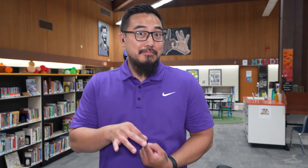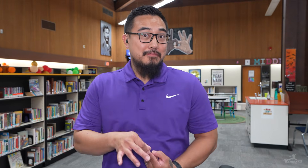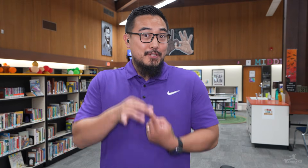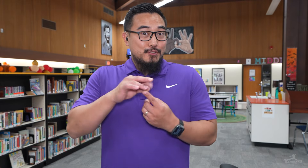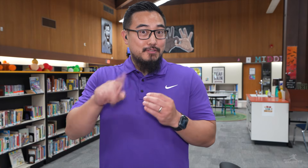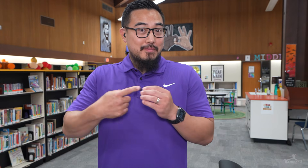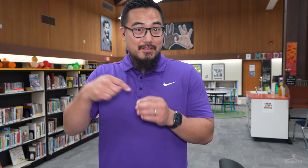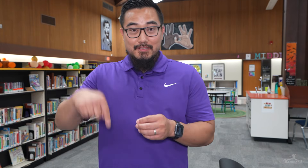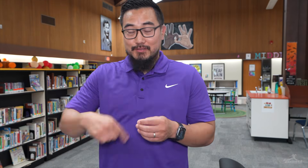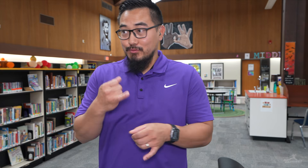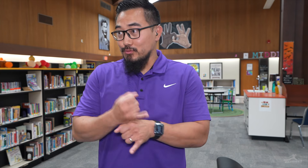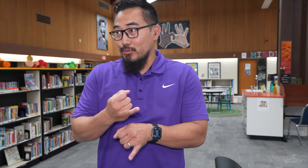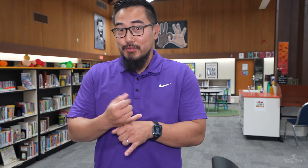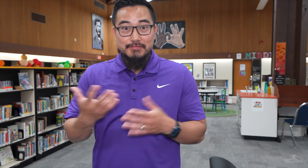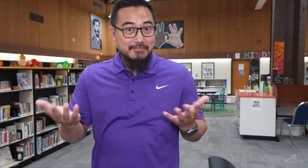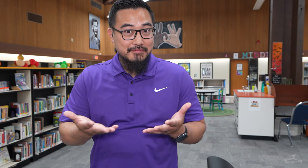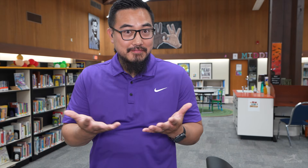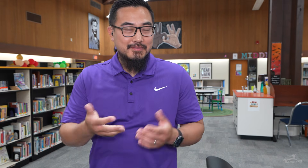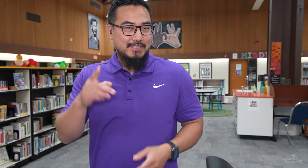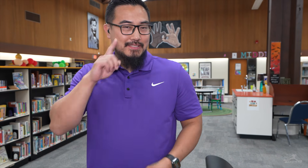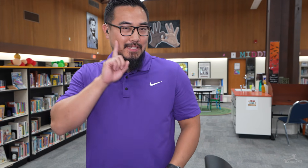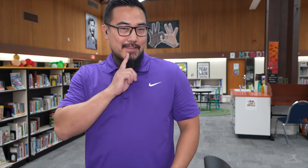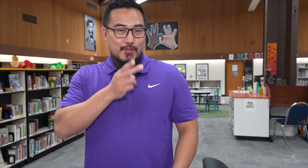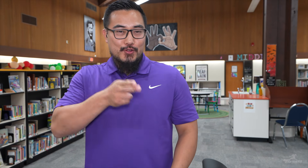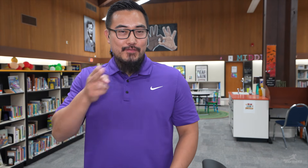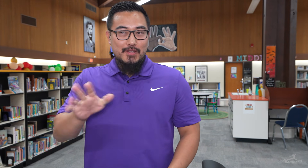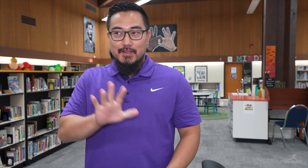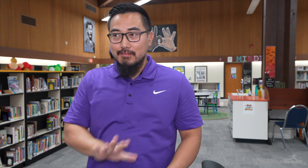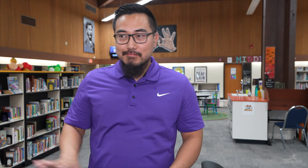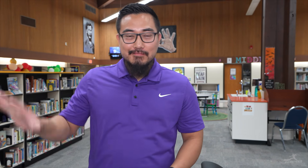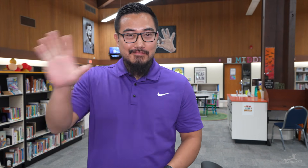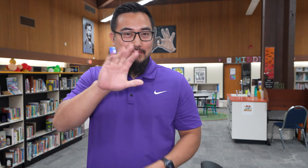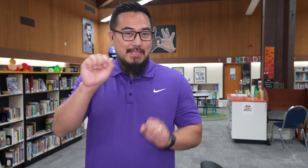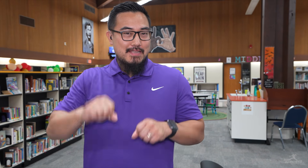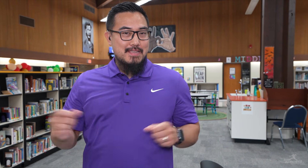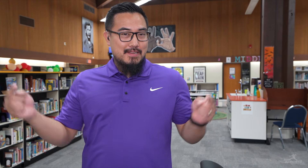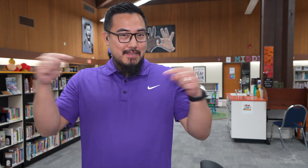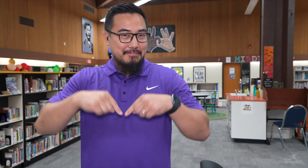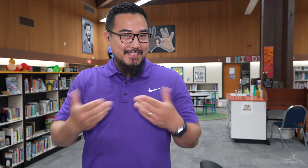What’s special about this school? This is a place where all deaf and hard-of-hearing kids